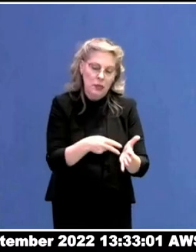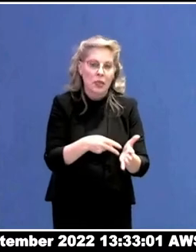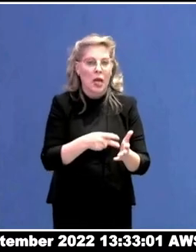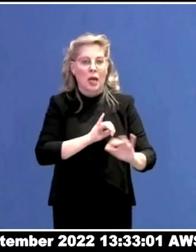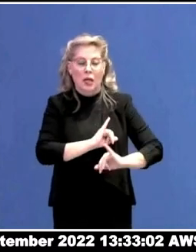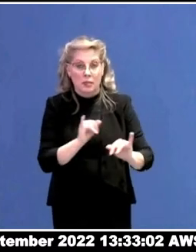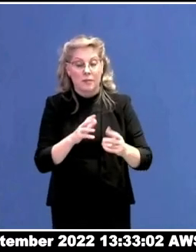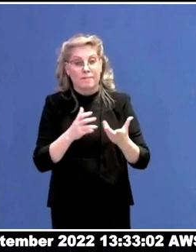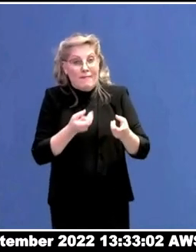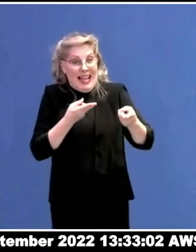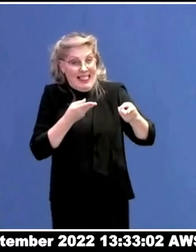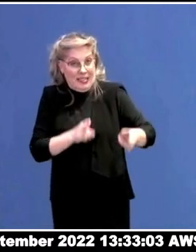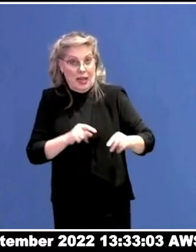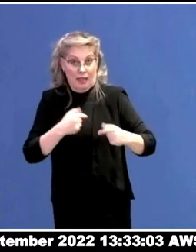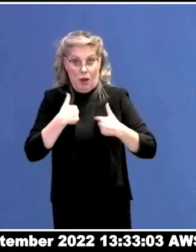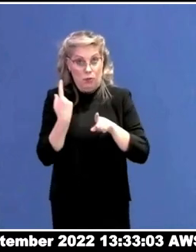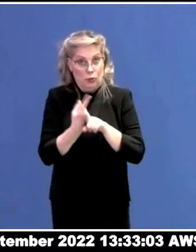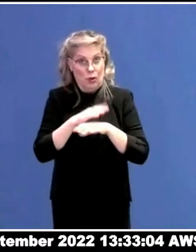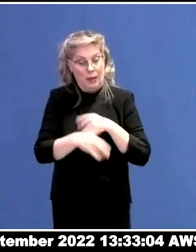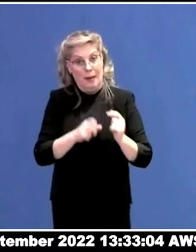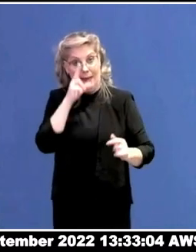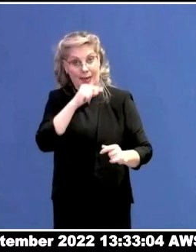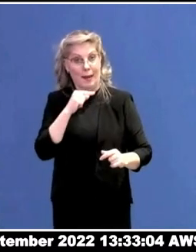The death I mentioned earlier of the boy who was looking forward to going to Yeehaa,